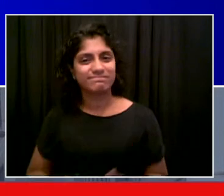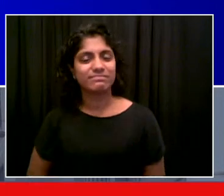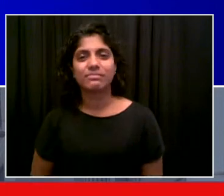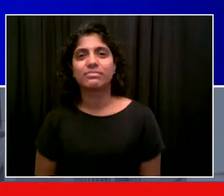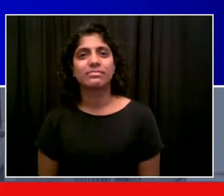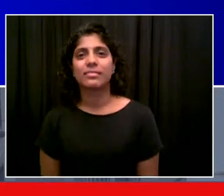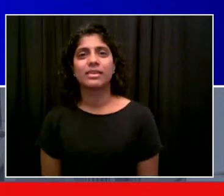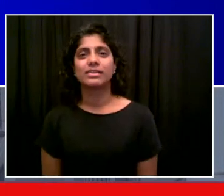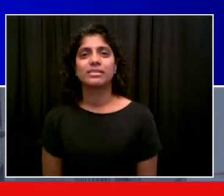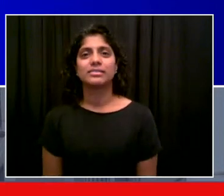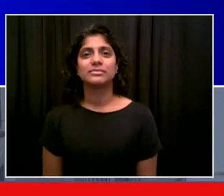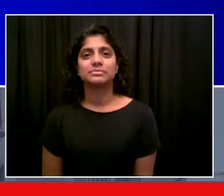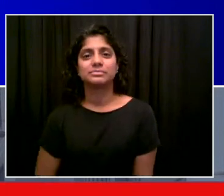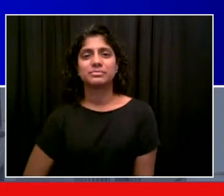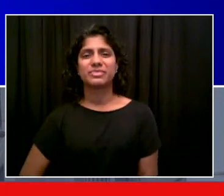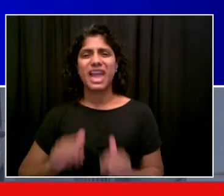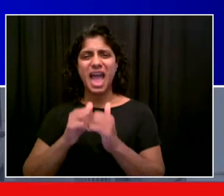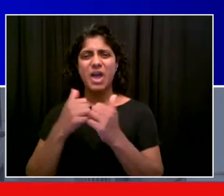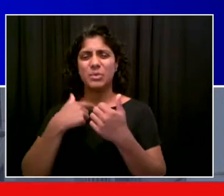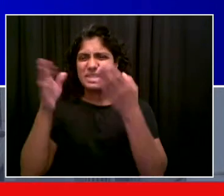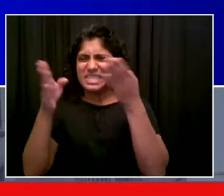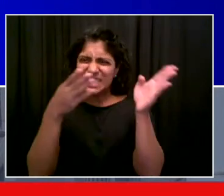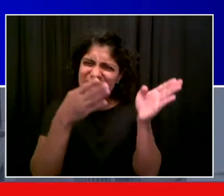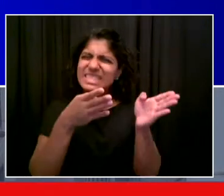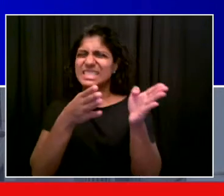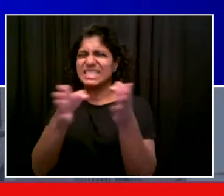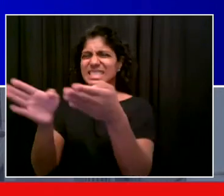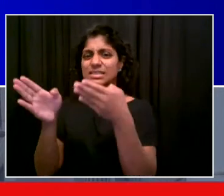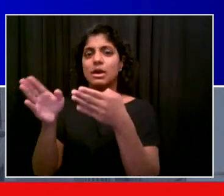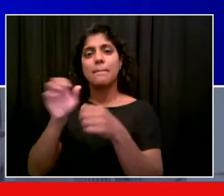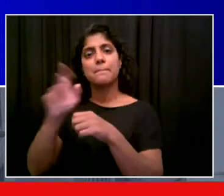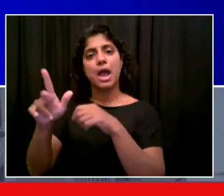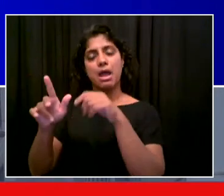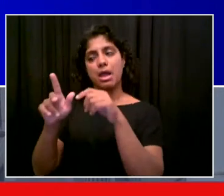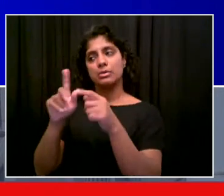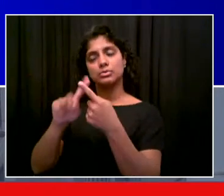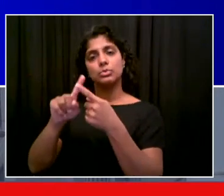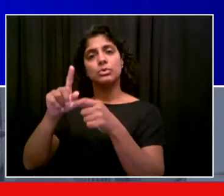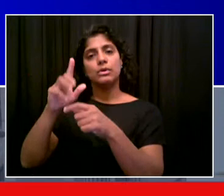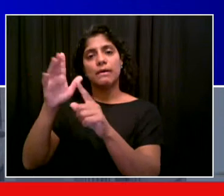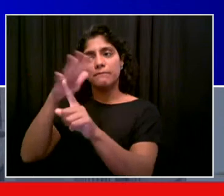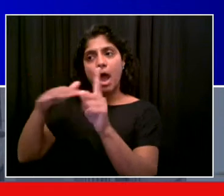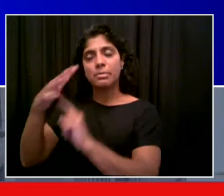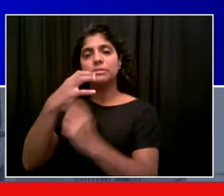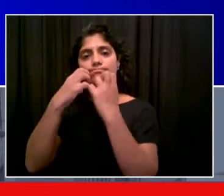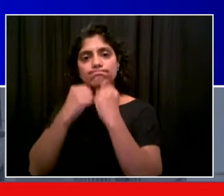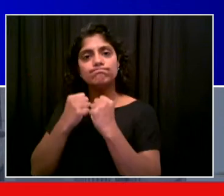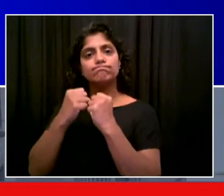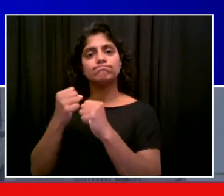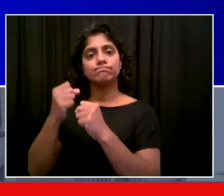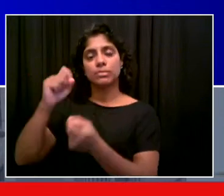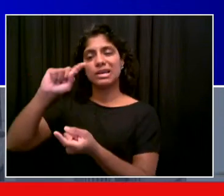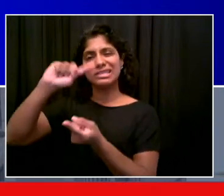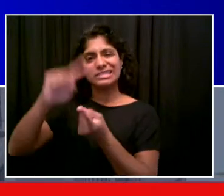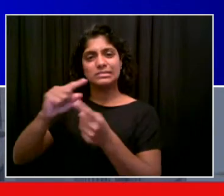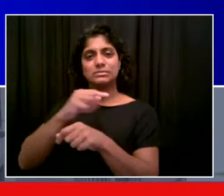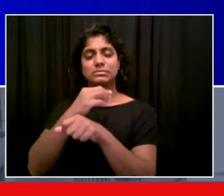WE HAVE TO DO SOMETHING ABOUT IT. OUY CAN'T MOVE AROUND CN'AT T GE TO WORK ON TIME, IF OUR RECOVERY IS BEING HINDERED THAT'S